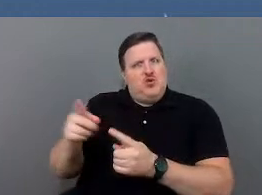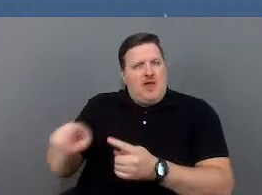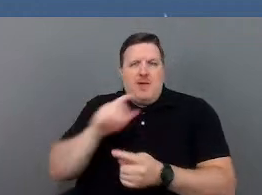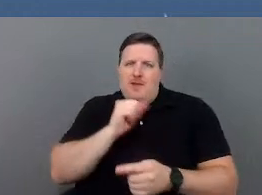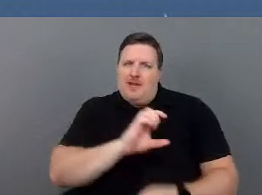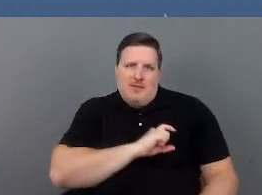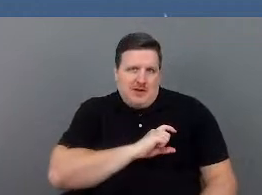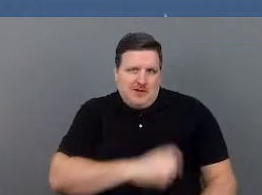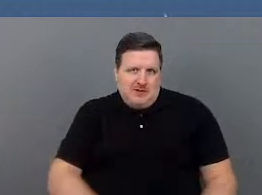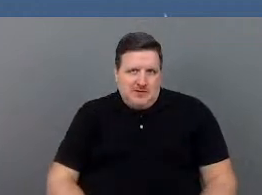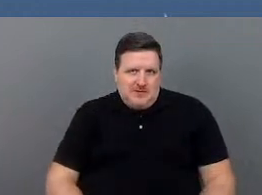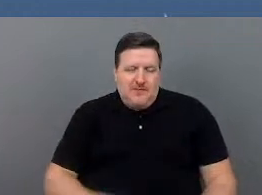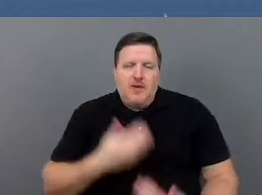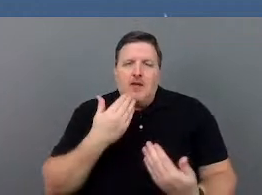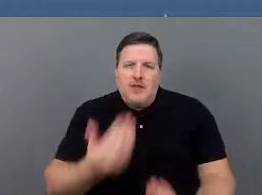≫ COUNCIL PRESIDENT BENDER: THANK YOU.